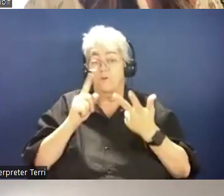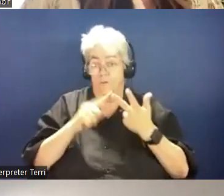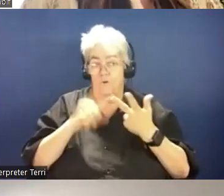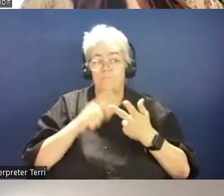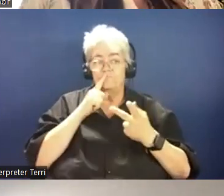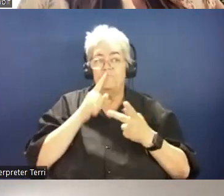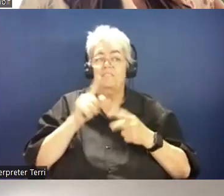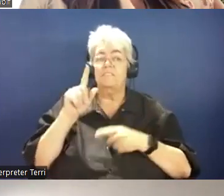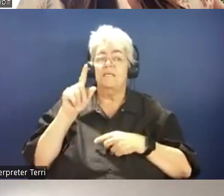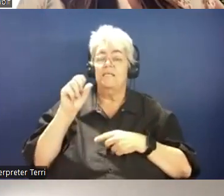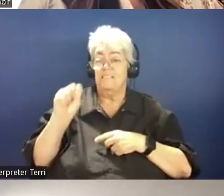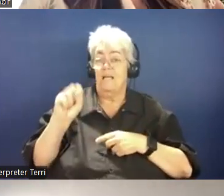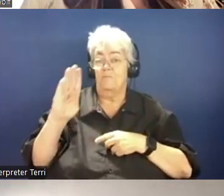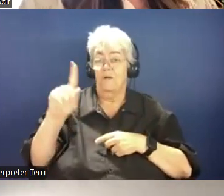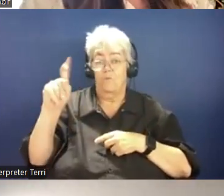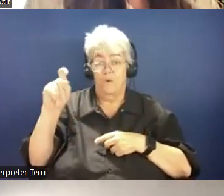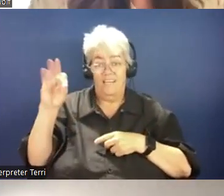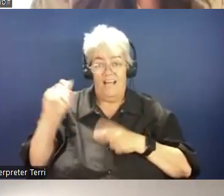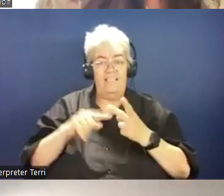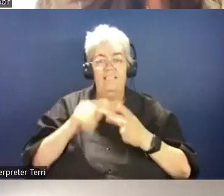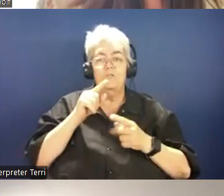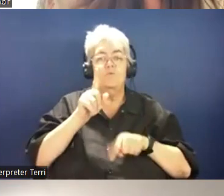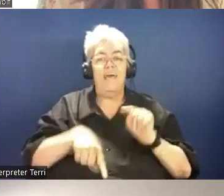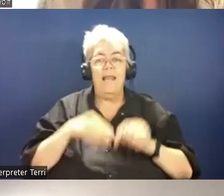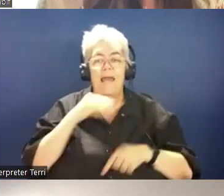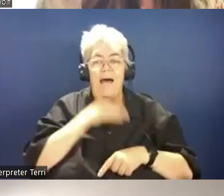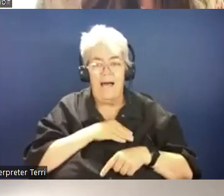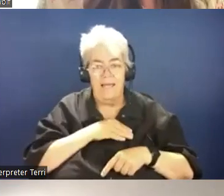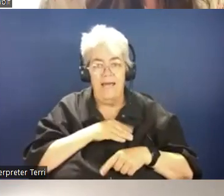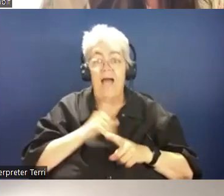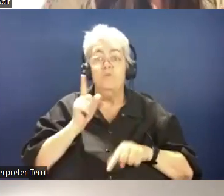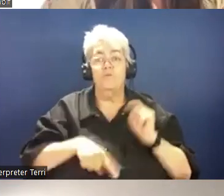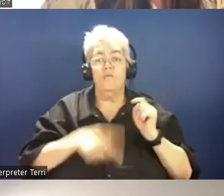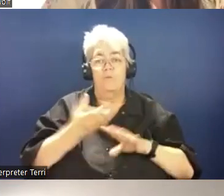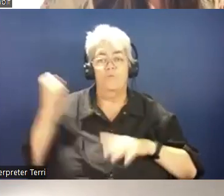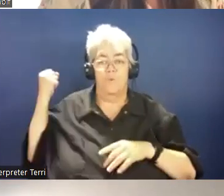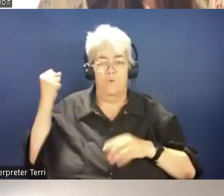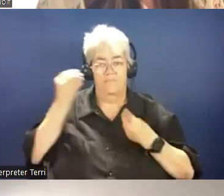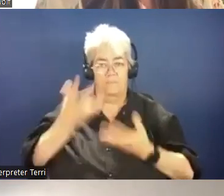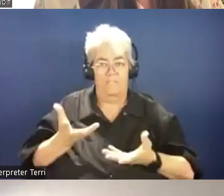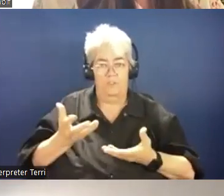and patients alike are providing accurate information to patients. We see a lot of